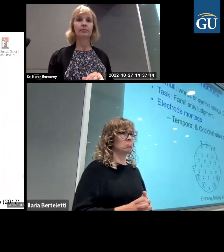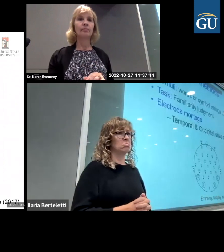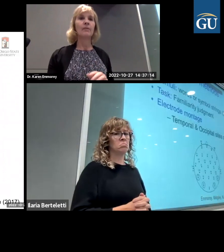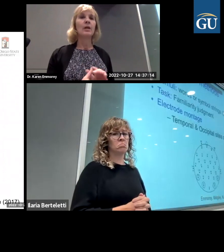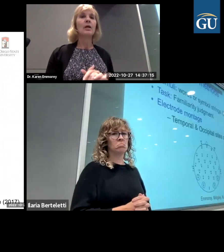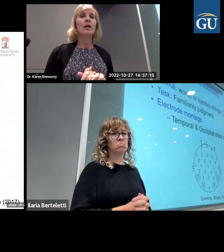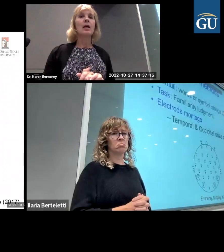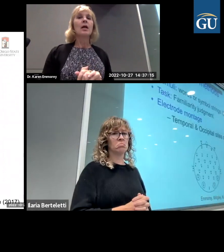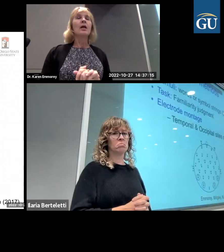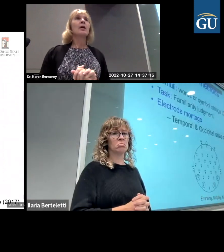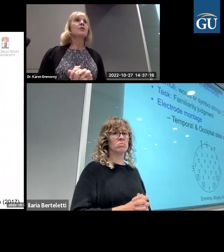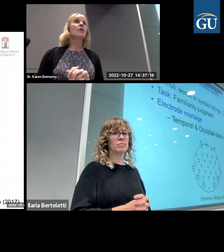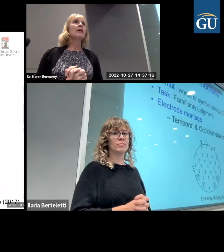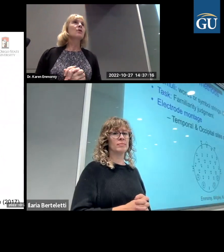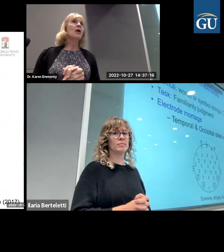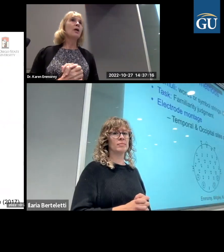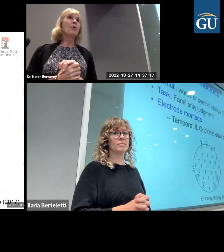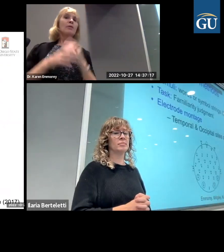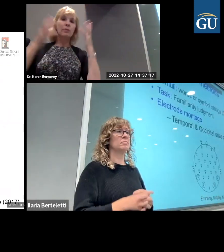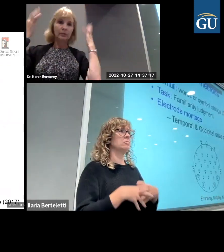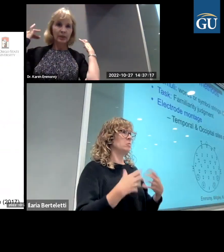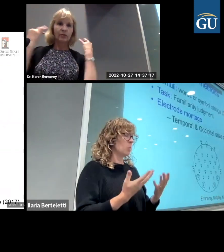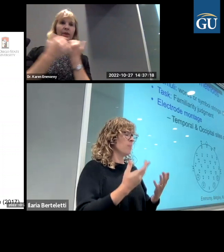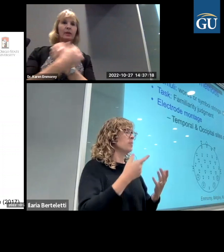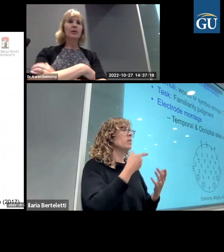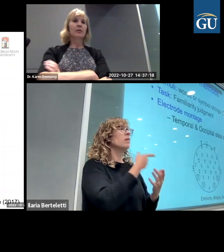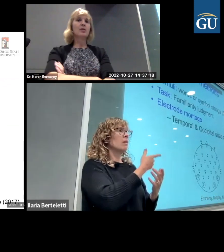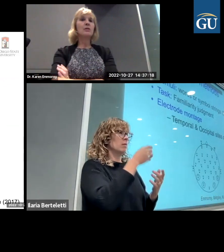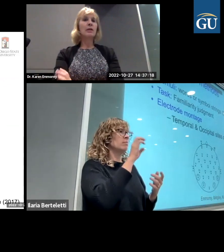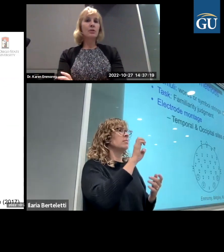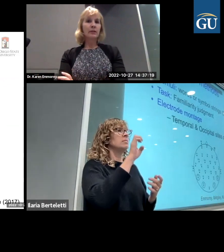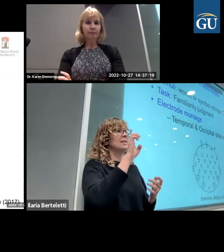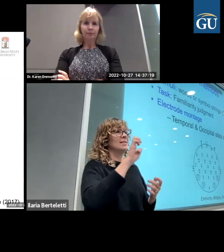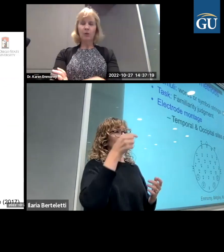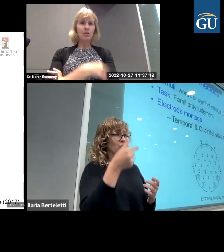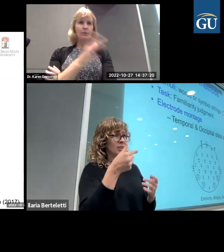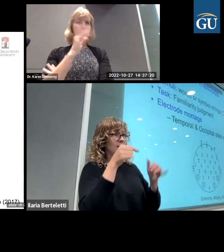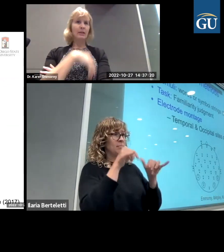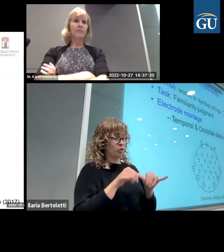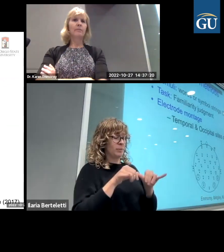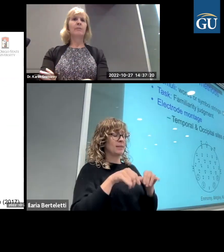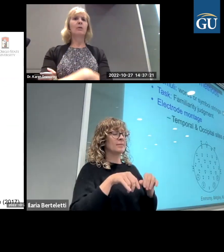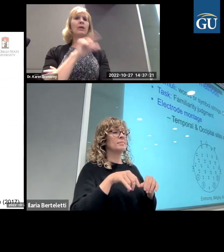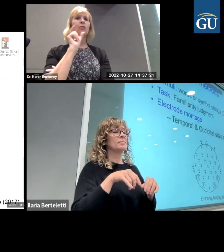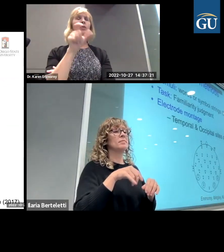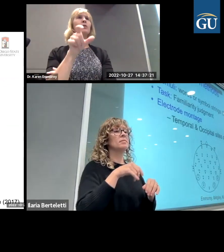and their task was to just do a familiarity judgment. So how familiar is the word for you and symbols get a zero.